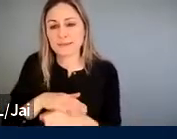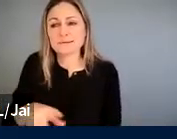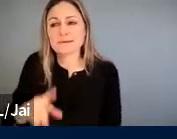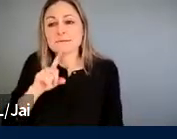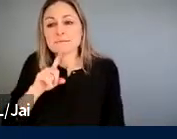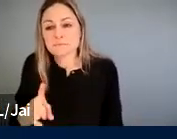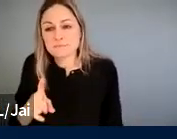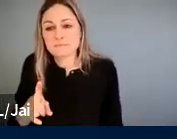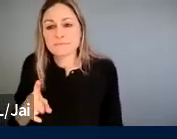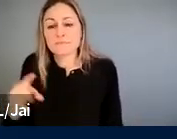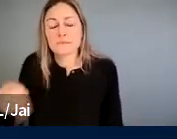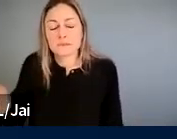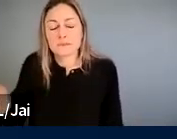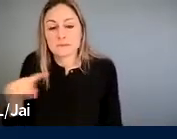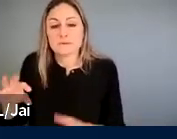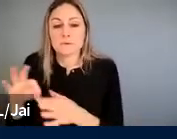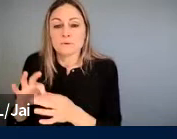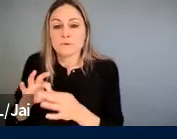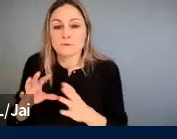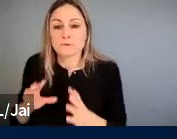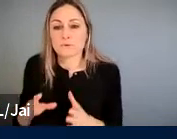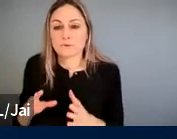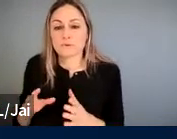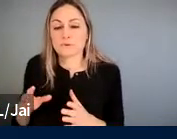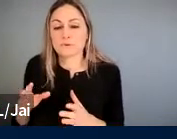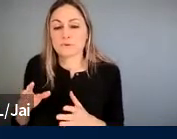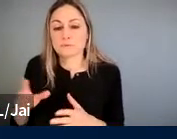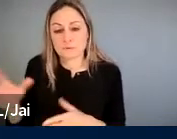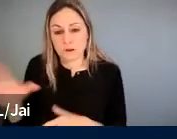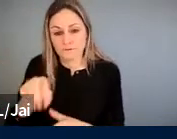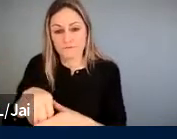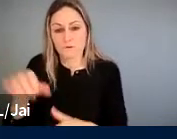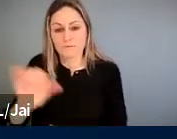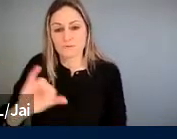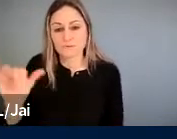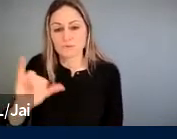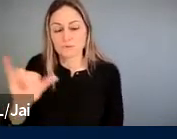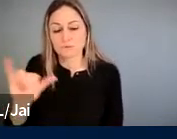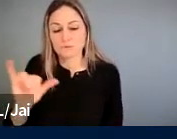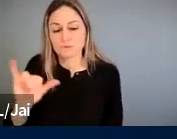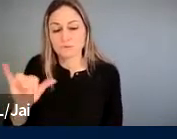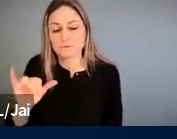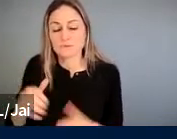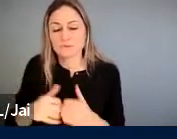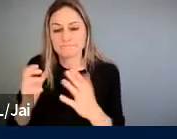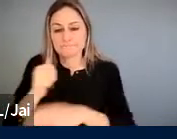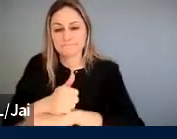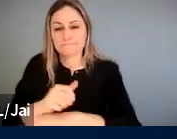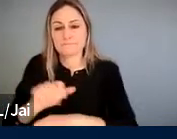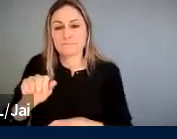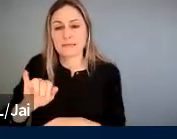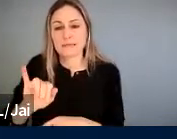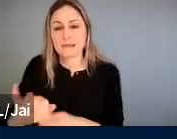that those coordinators are also involved in the procurement and implementation of AI technologies